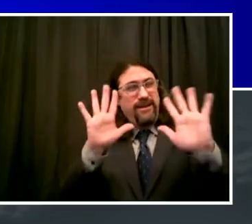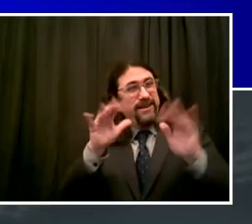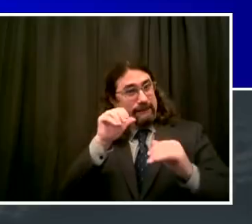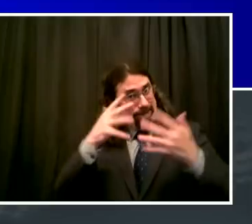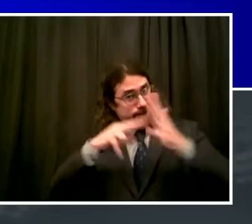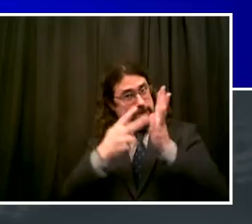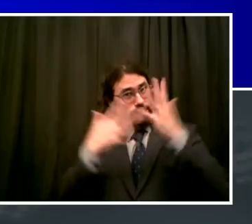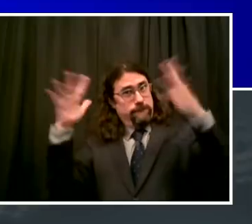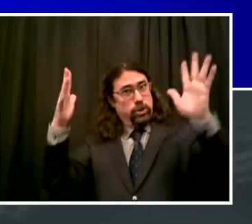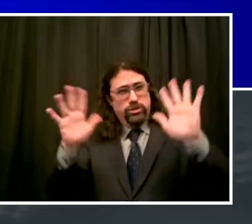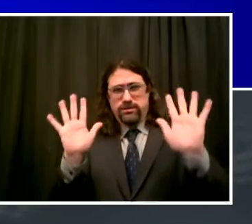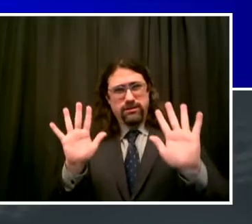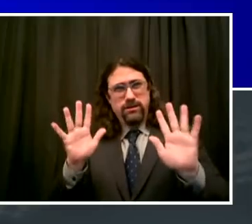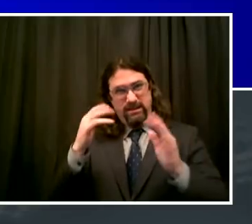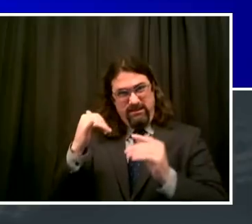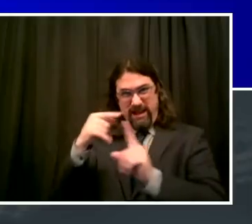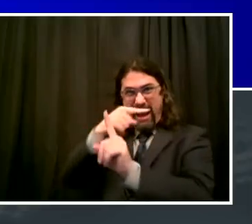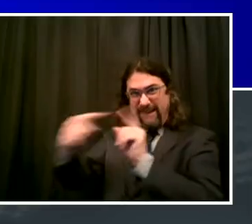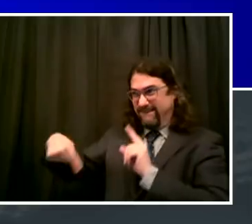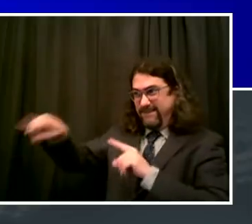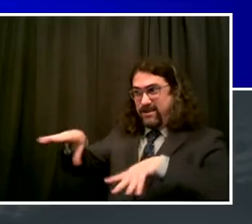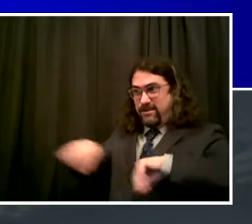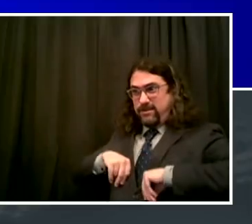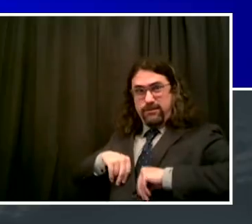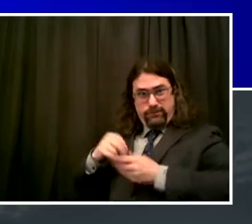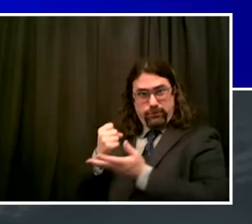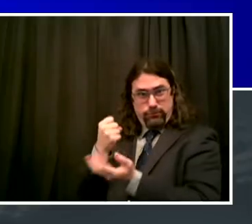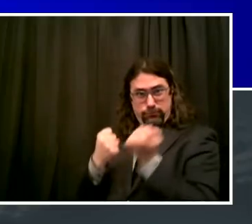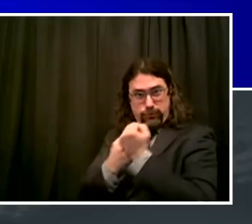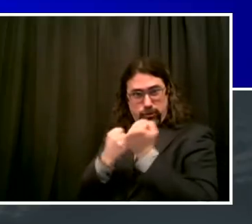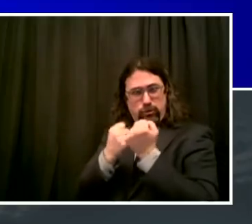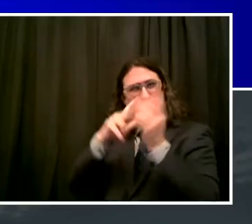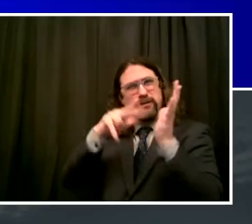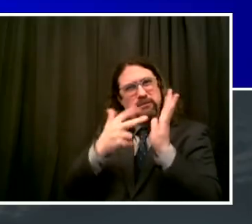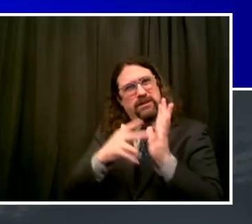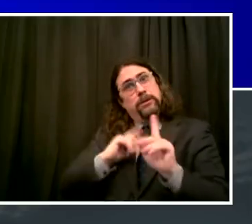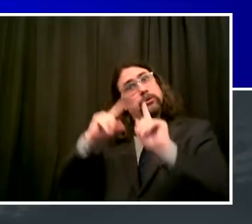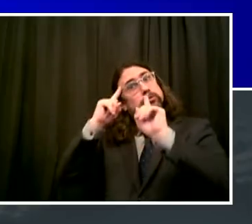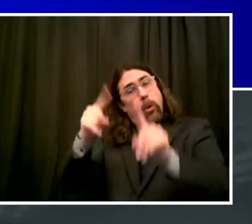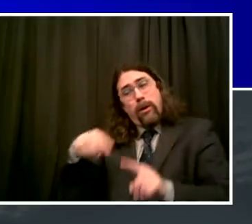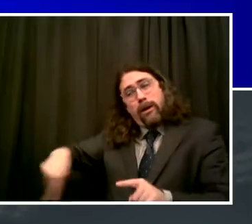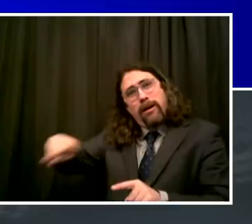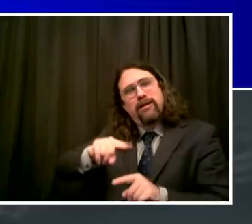WE'RE GOING TO BE ABLE TO GET A NUMBER OF HOMELESS PEOPLE ON F O TH SETRTEES INTO A BETTER LIFE. SO ANOTHER GOOD